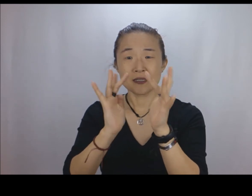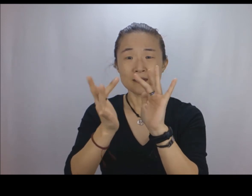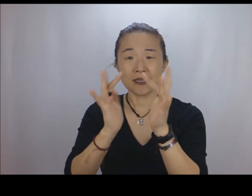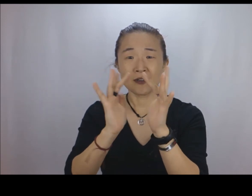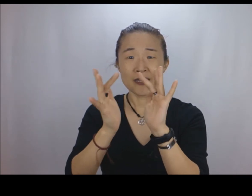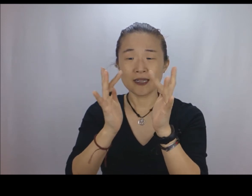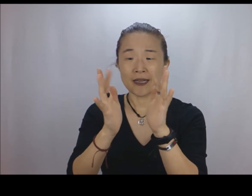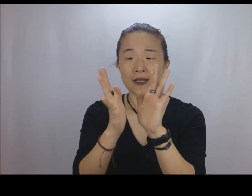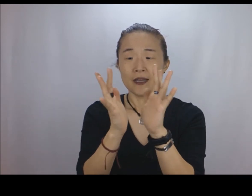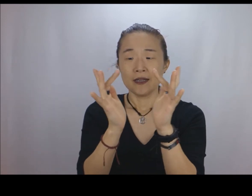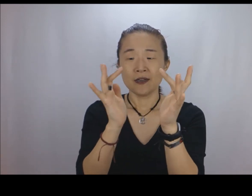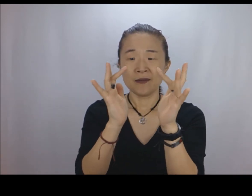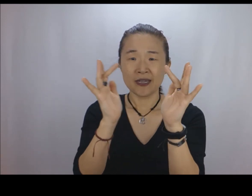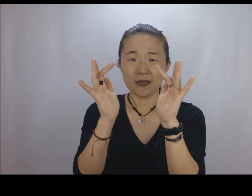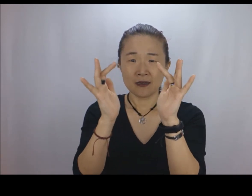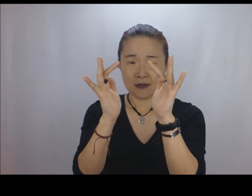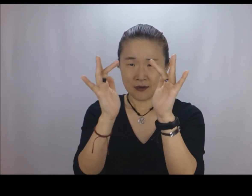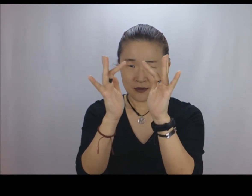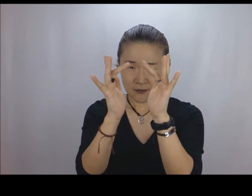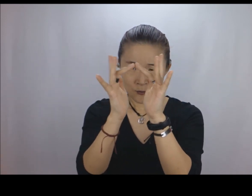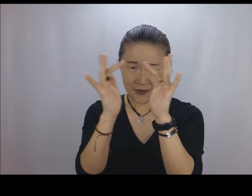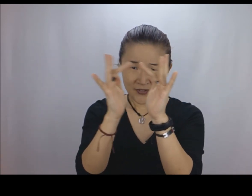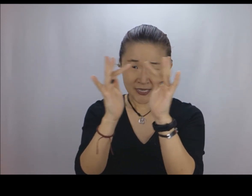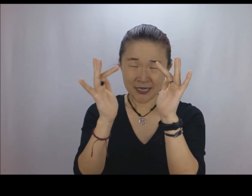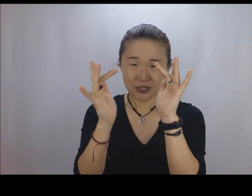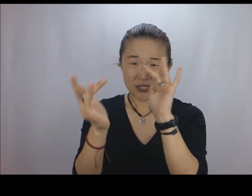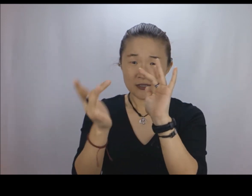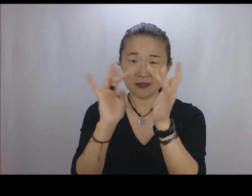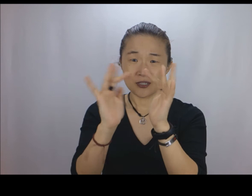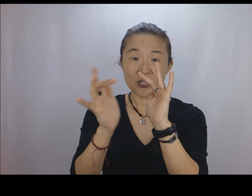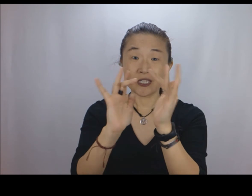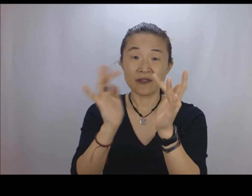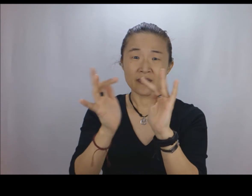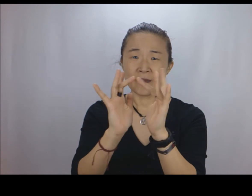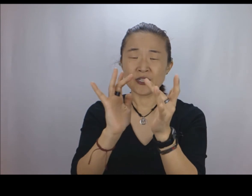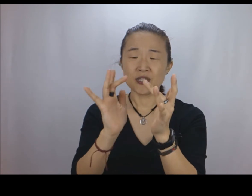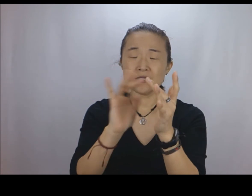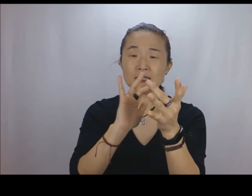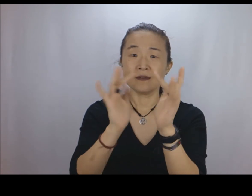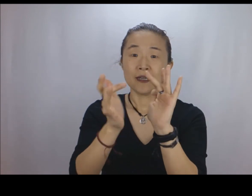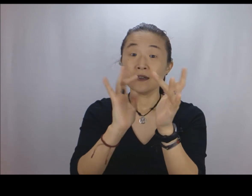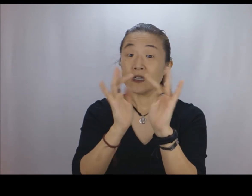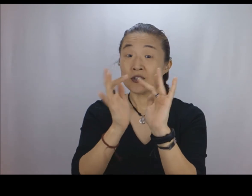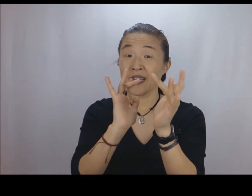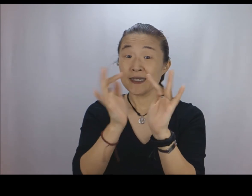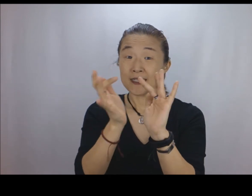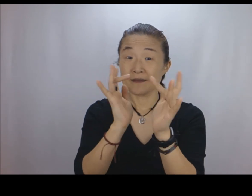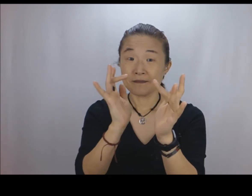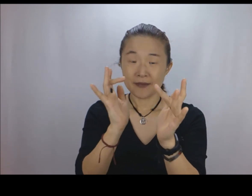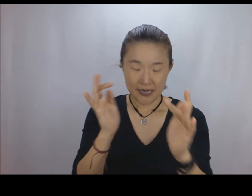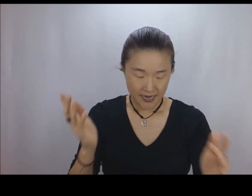so Internet like you're making a Wi-Fi connection to exchange information, so Internet.